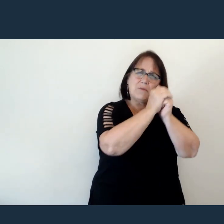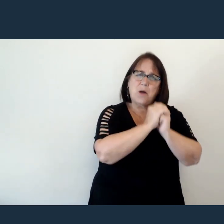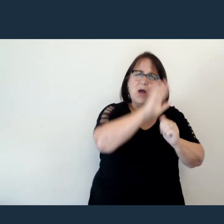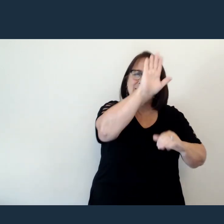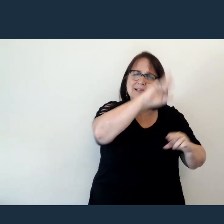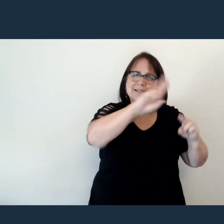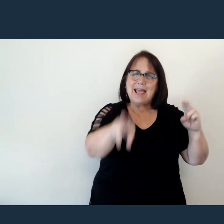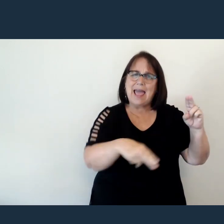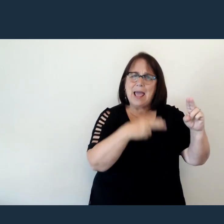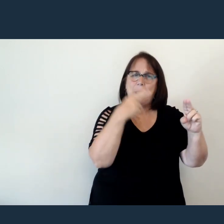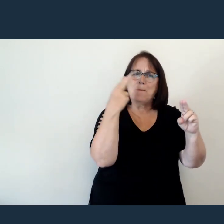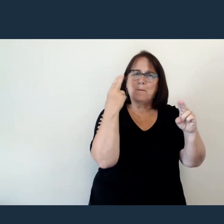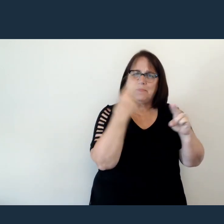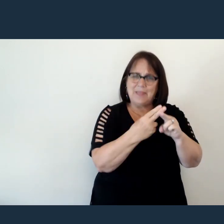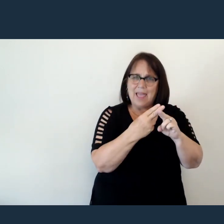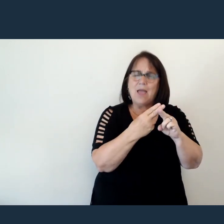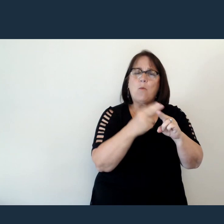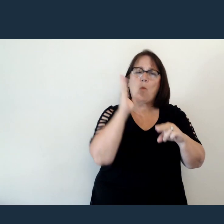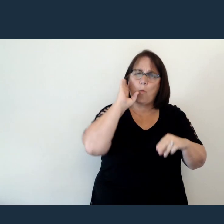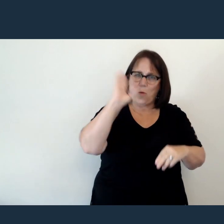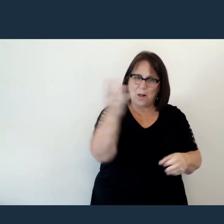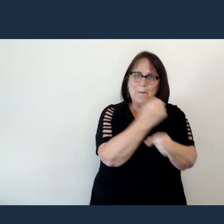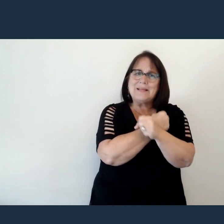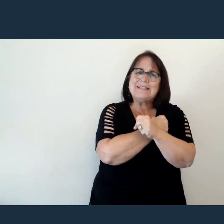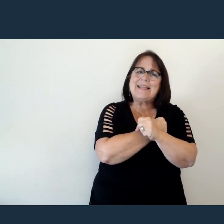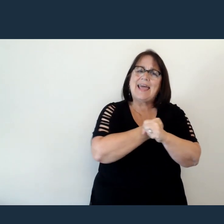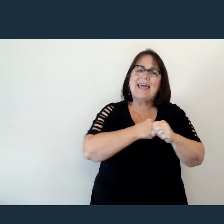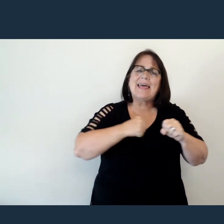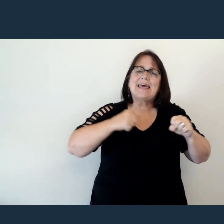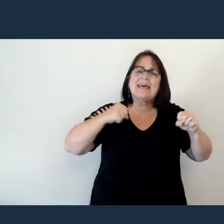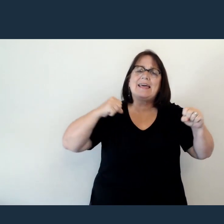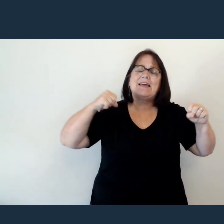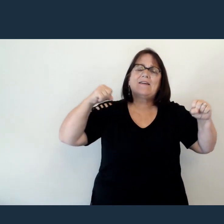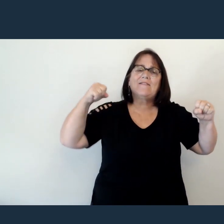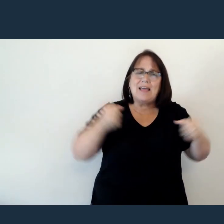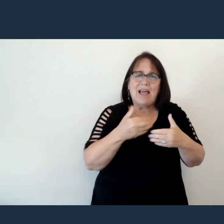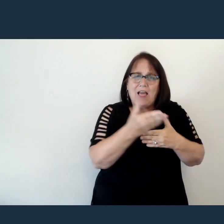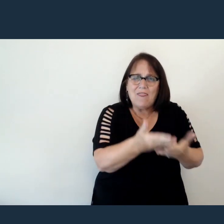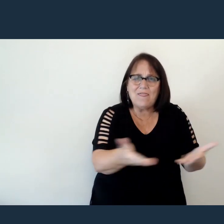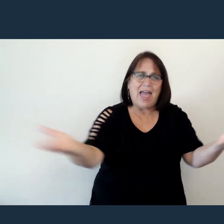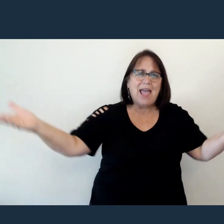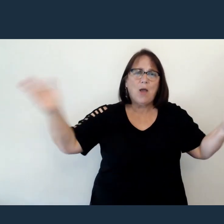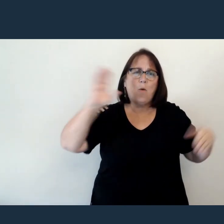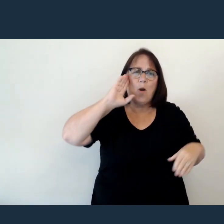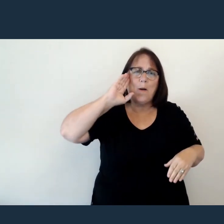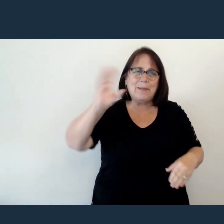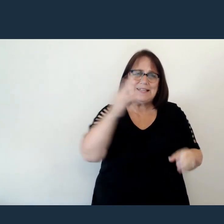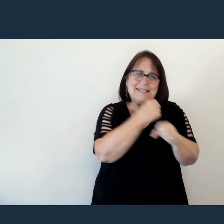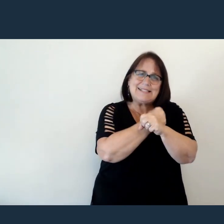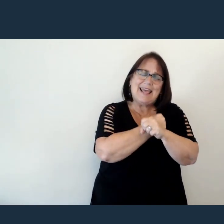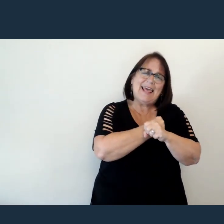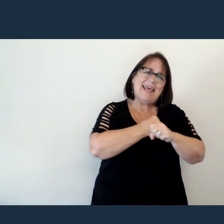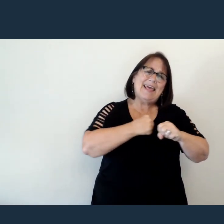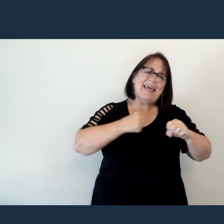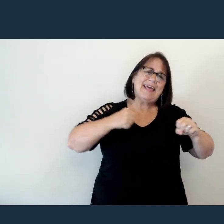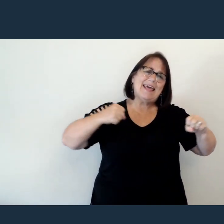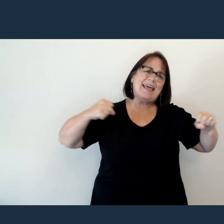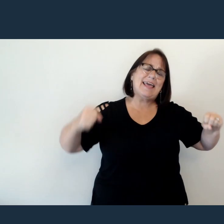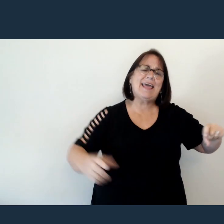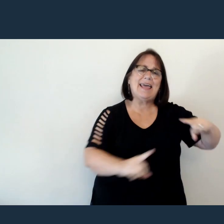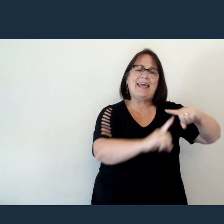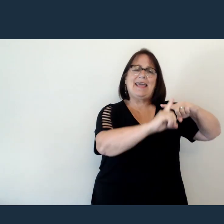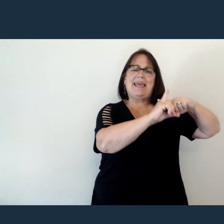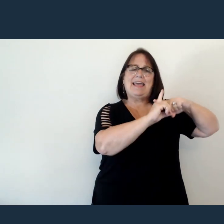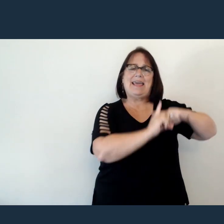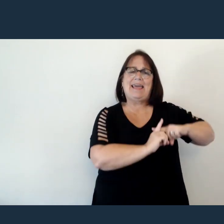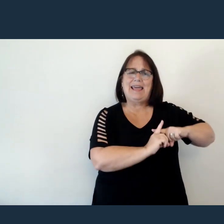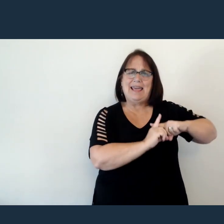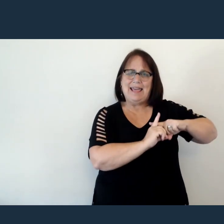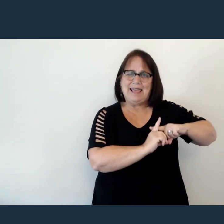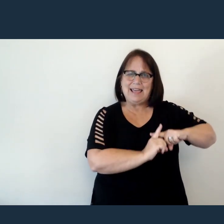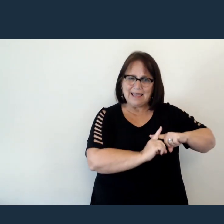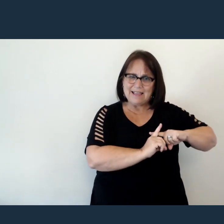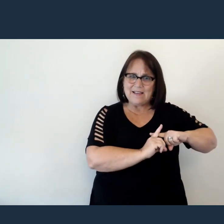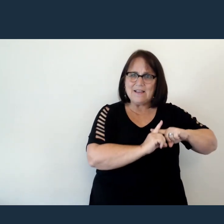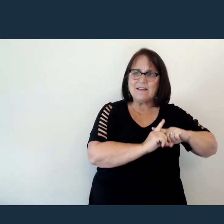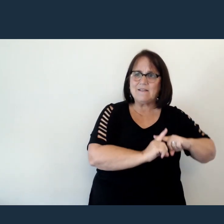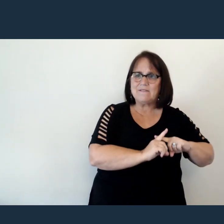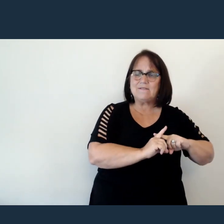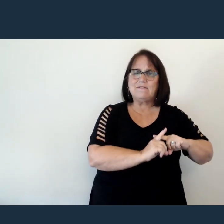They will be saved They will be saved